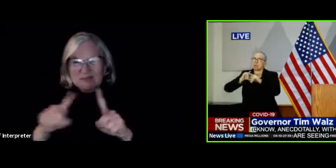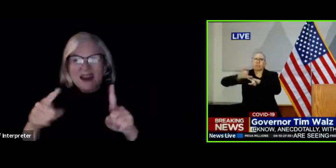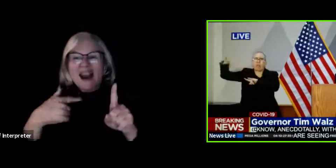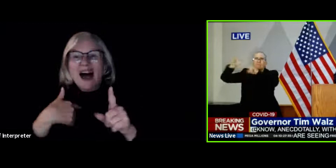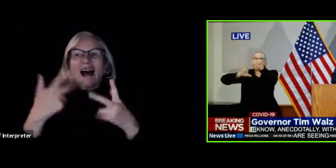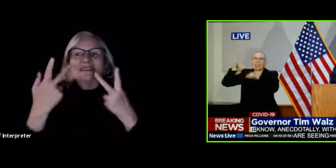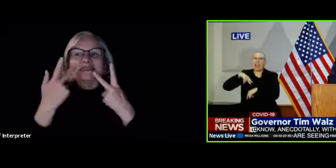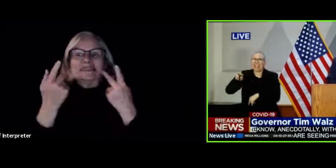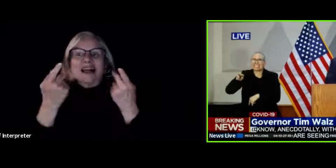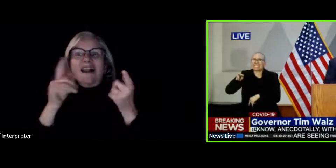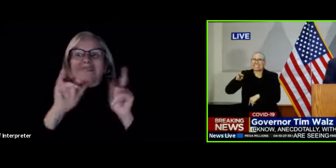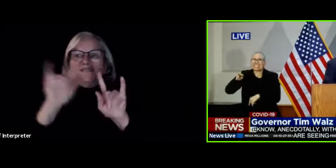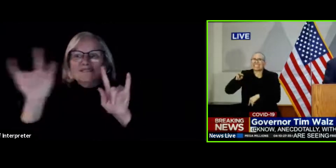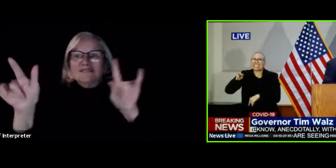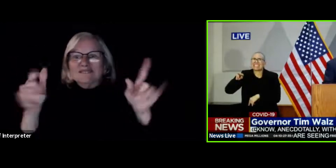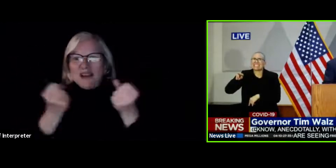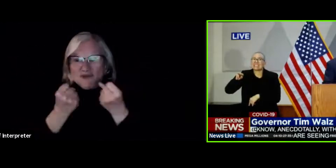MINUTES. WE'LL SEE WHERE WE'RE AT.